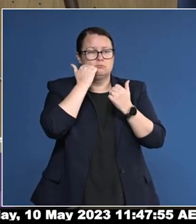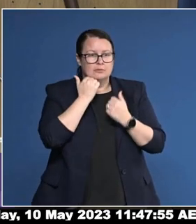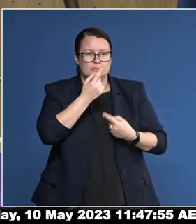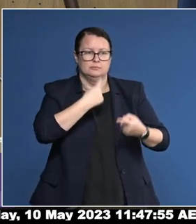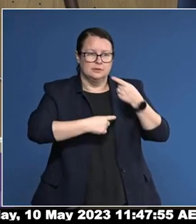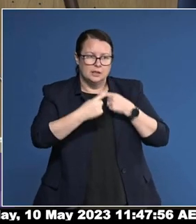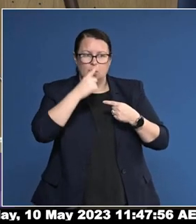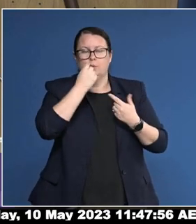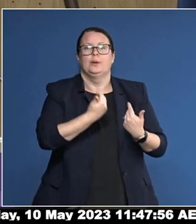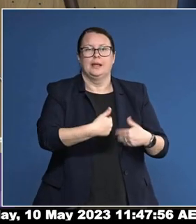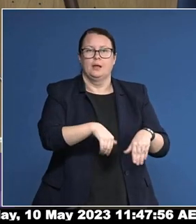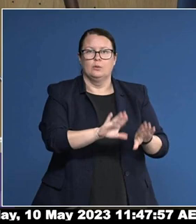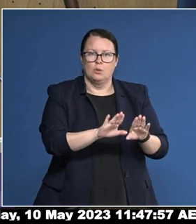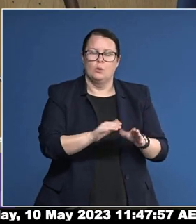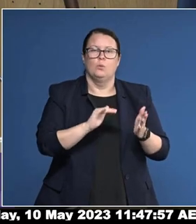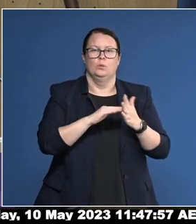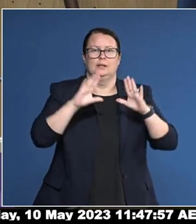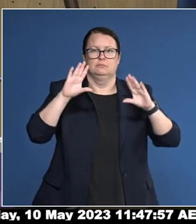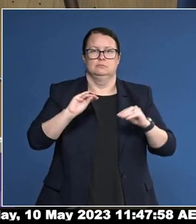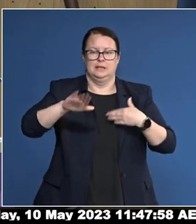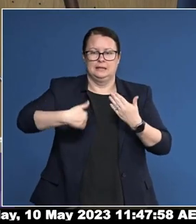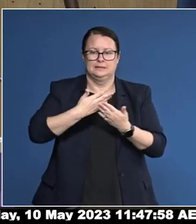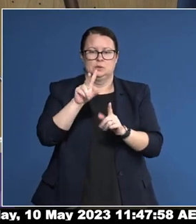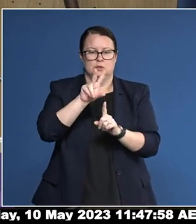<THE WITNESS WITHDREW COMMISSIONER McEWIN: And we will now adjourn until 12 noon.